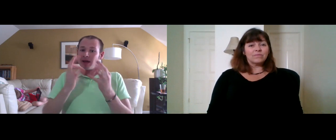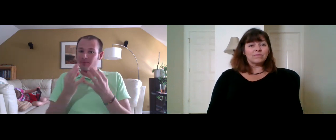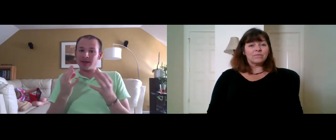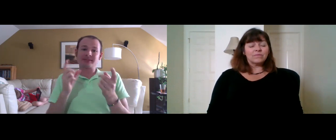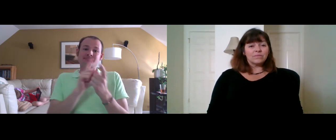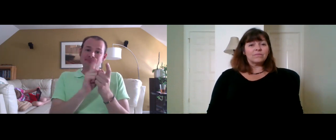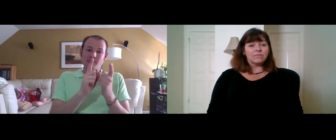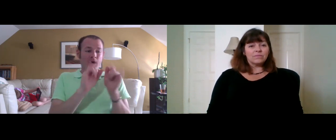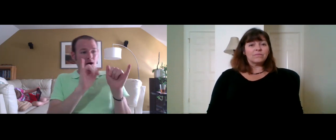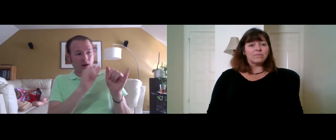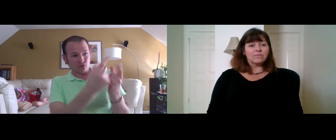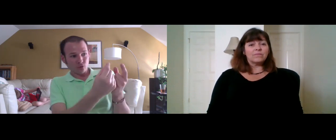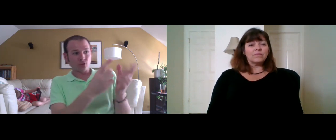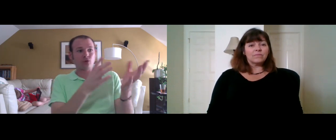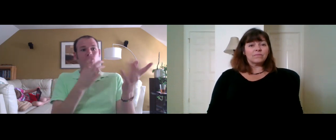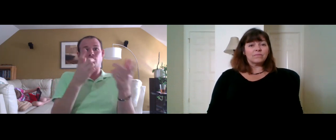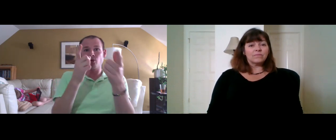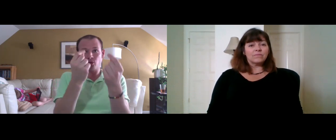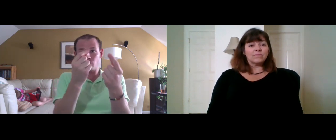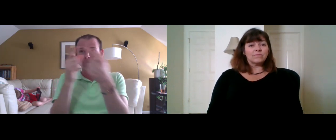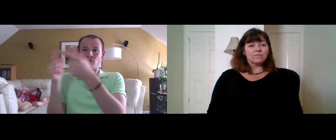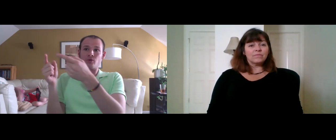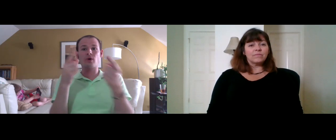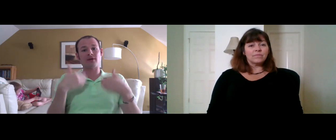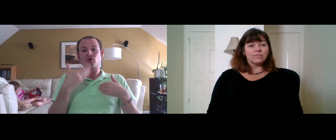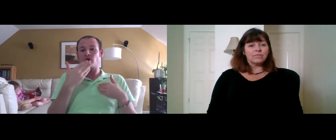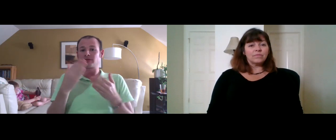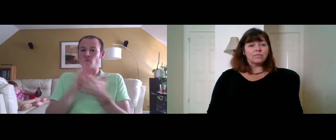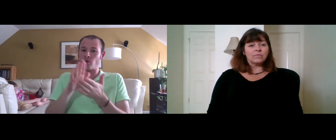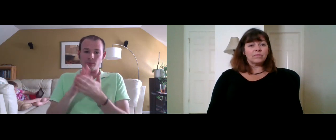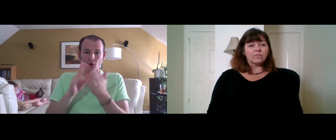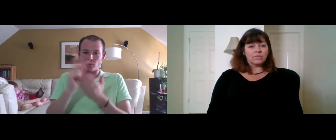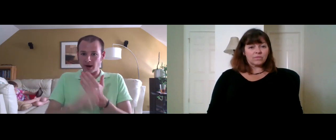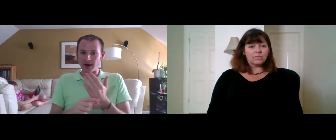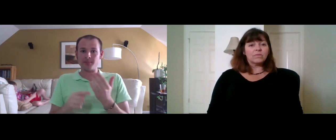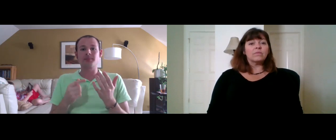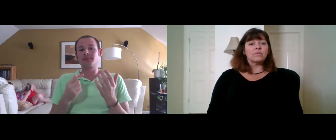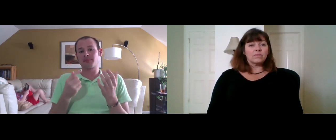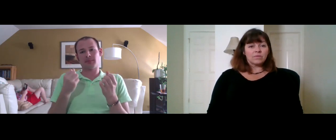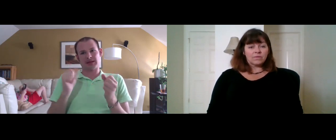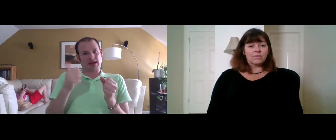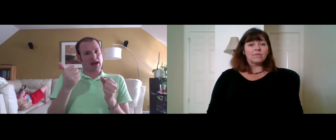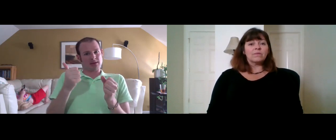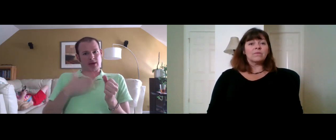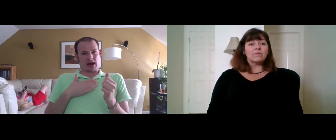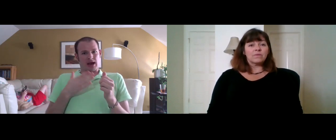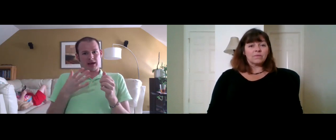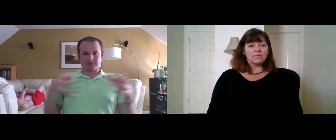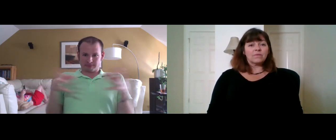We met the other families and got to know them We had a good school program